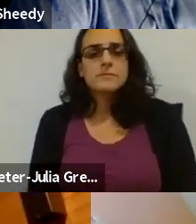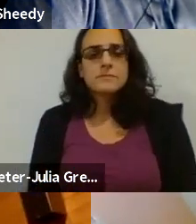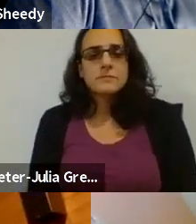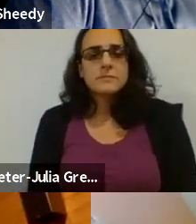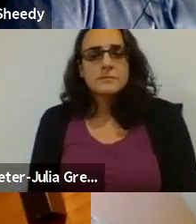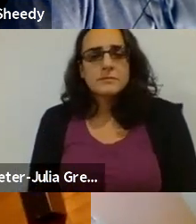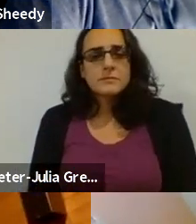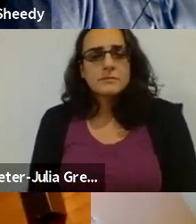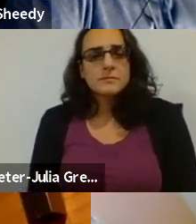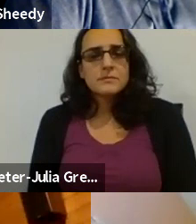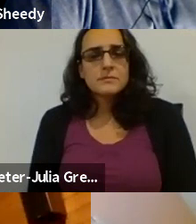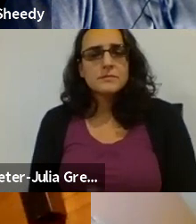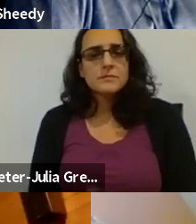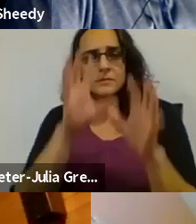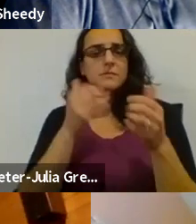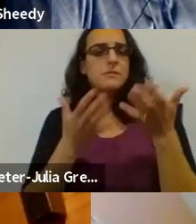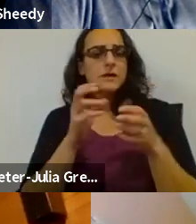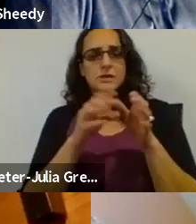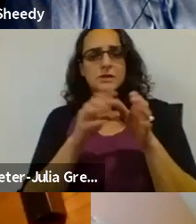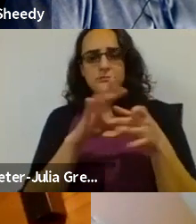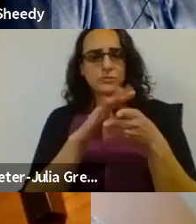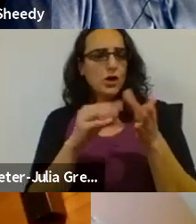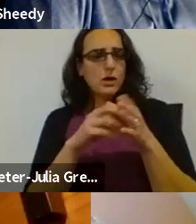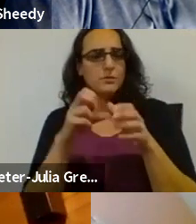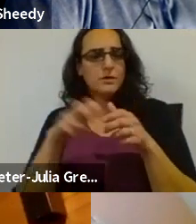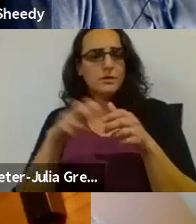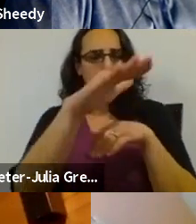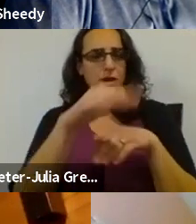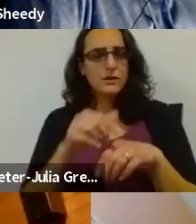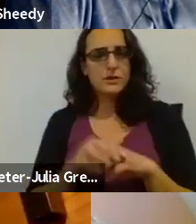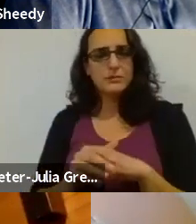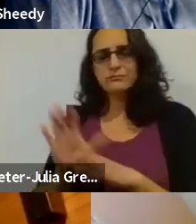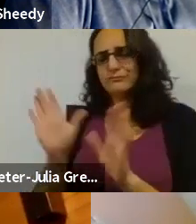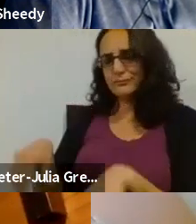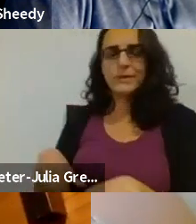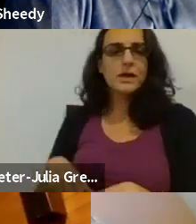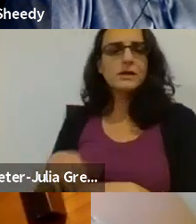Joe Baeta, Supt. : That's a bad must be a copy. I'll make sure you get a packet. When we mail it to you. Deniz Savas: Or about it it's it's fine. It's I just